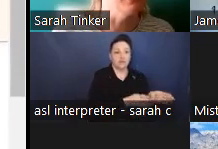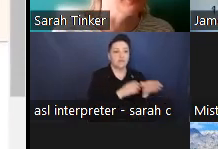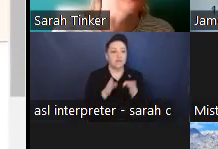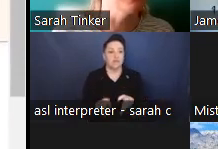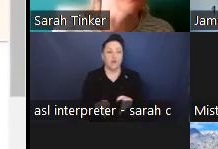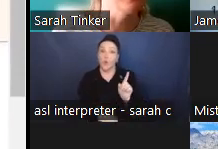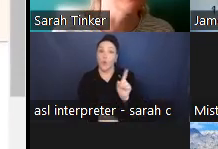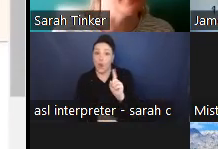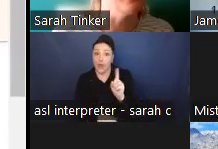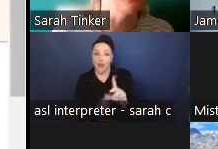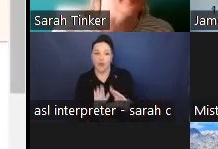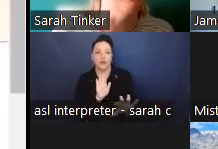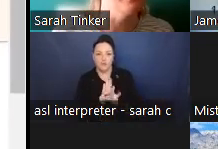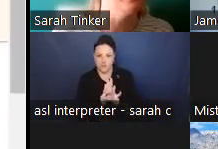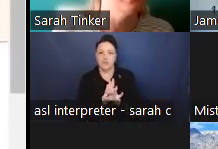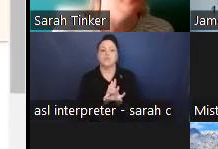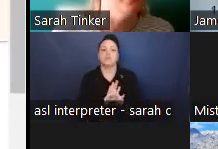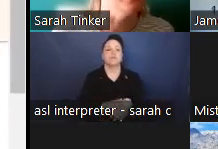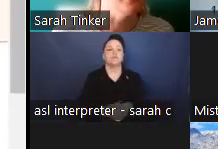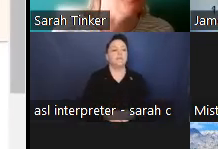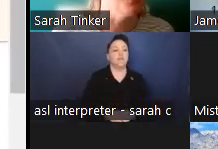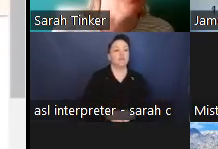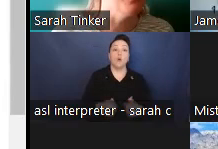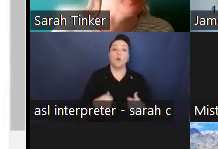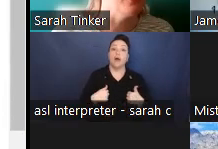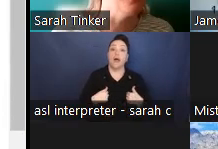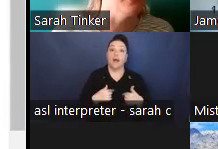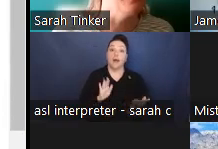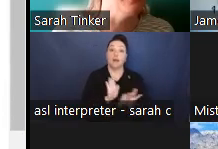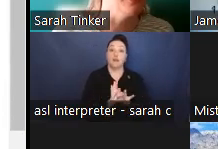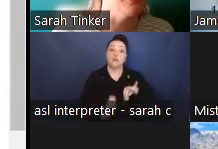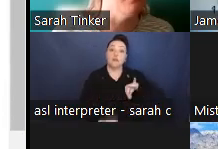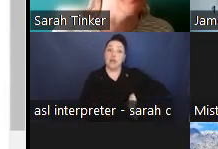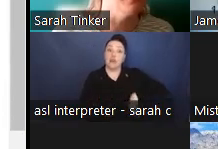different kind of services if I choose benefits it is going to pull the Self-Suffiency offices